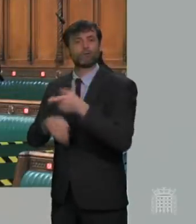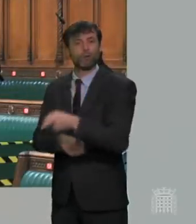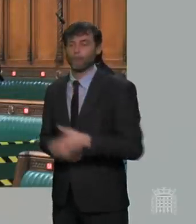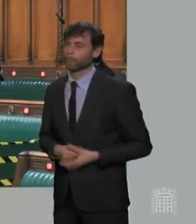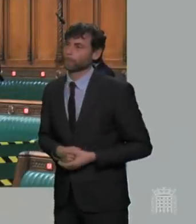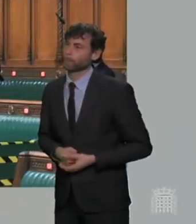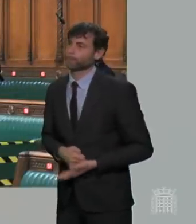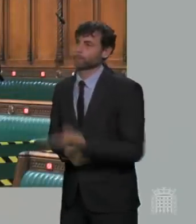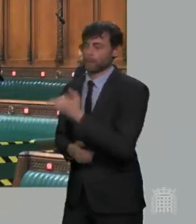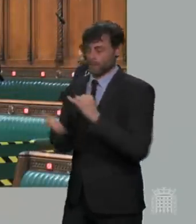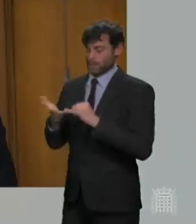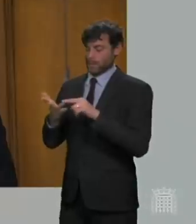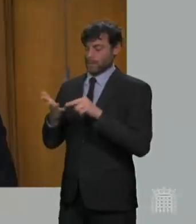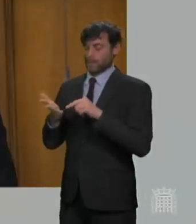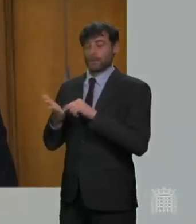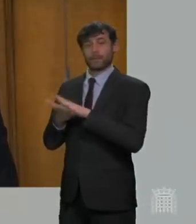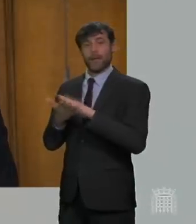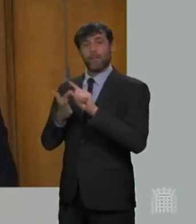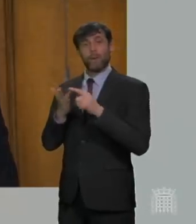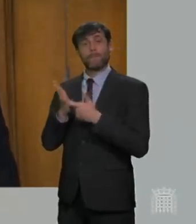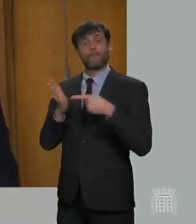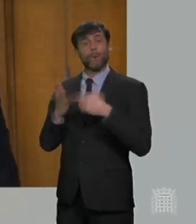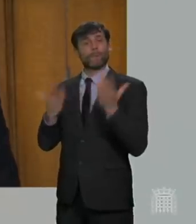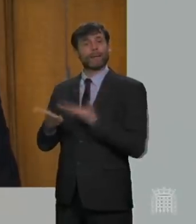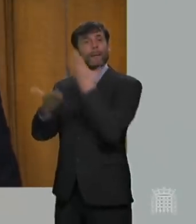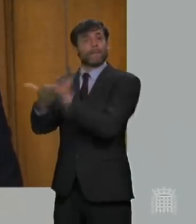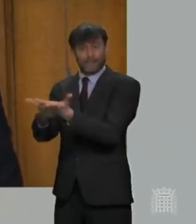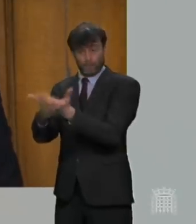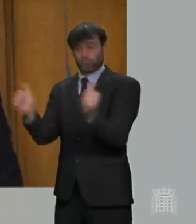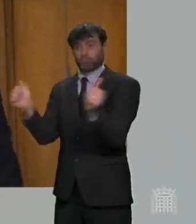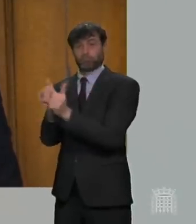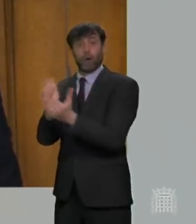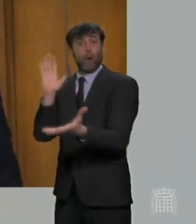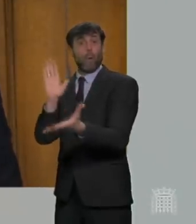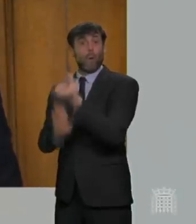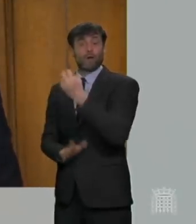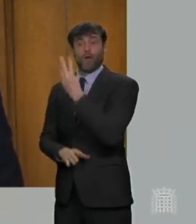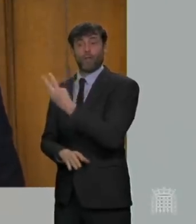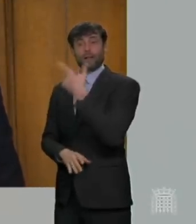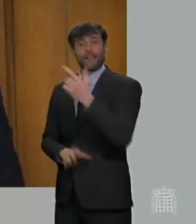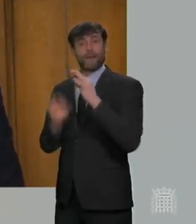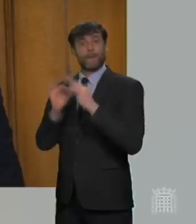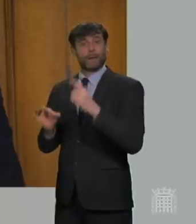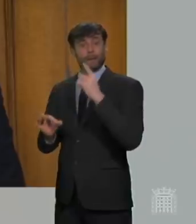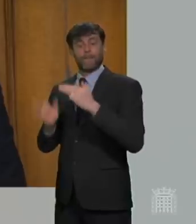Southport last week got a £37.5 million town deal. That will be transformational and represents the